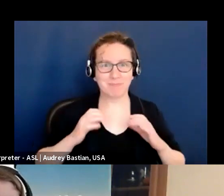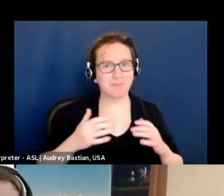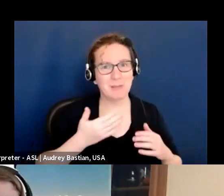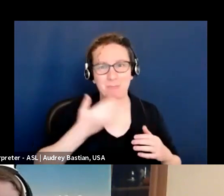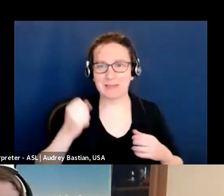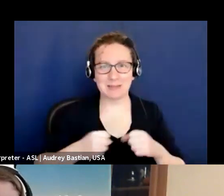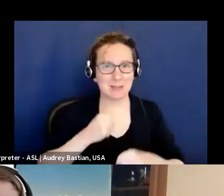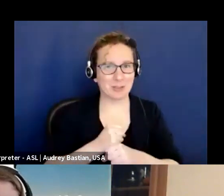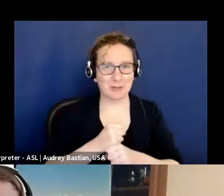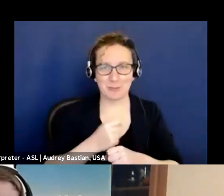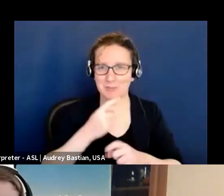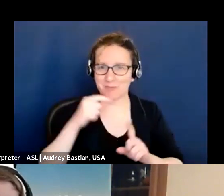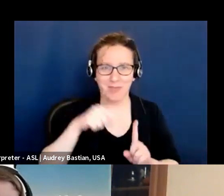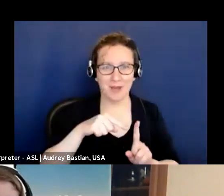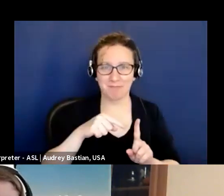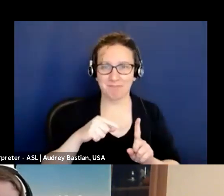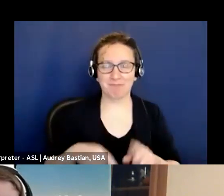how that was going to work? Or were you pretty much confident that I was